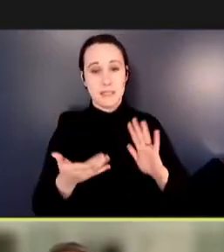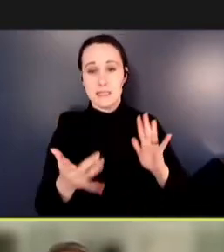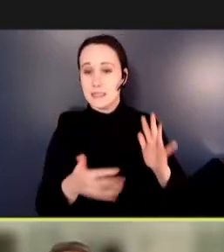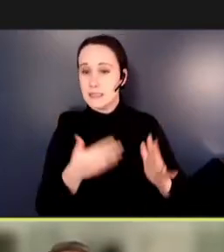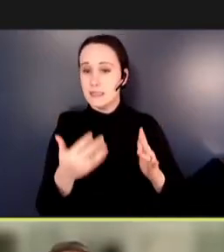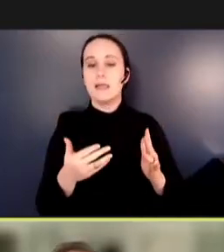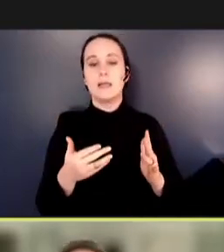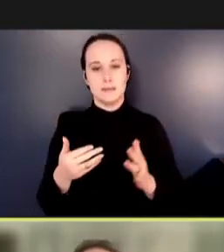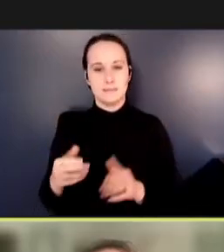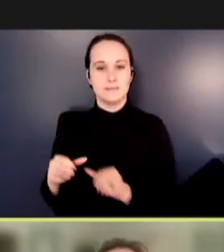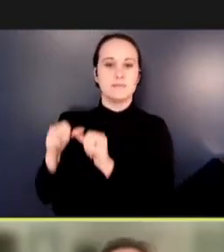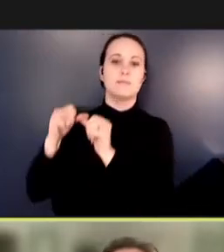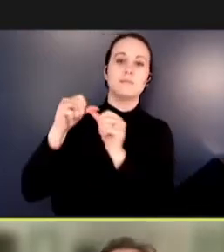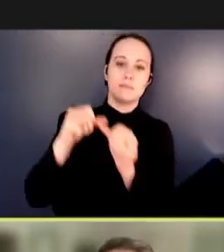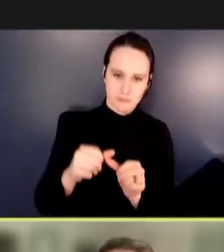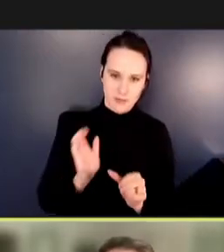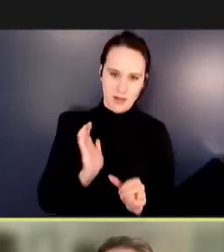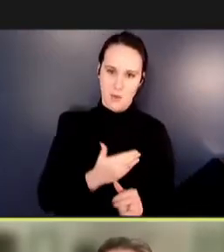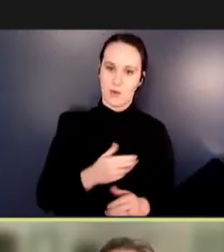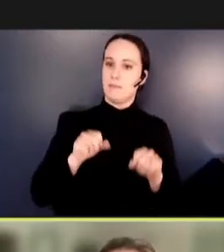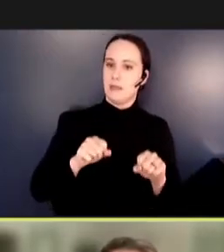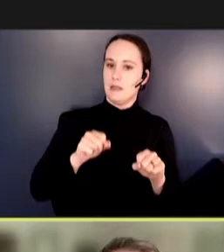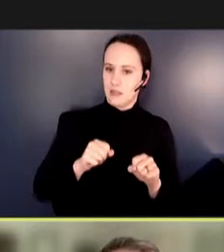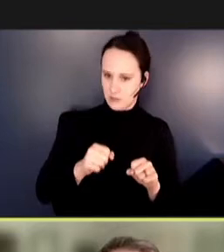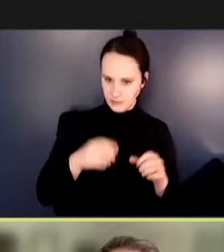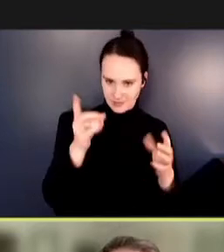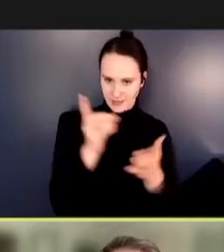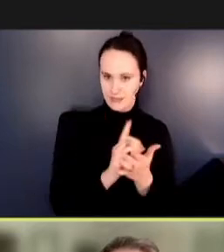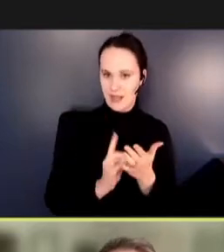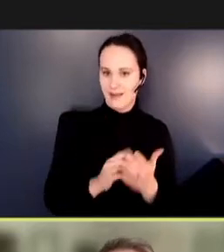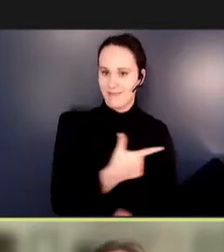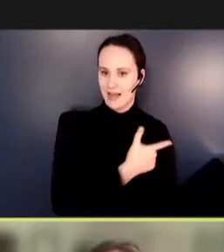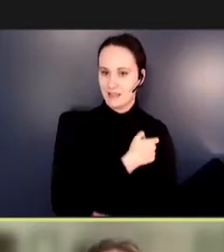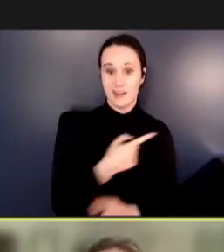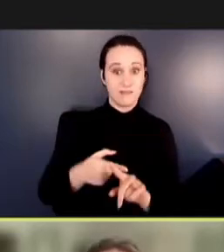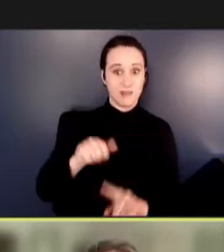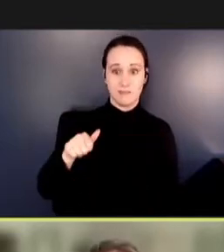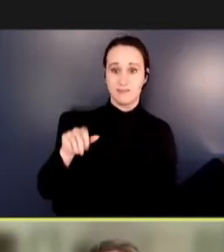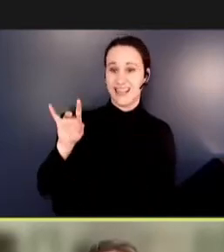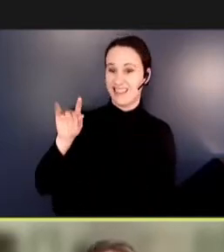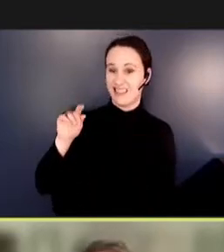our ability to design vaccines. And this goes back to the 18th century through the 21st century. And